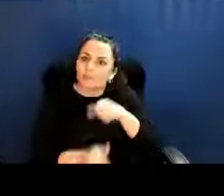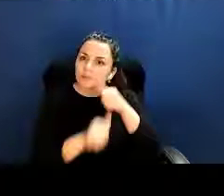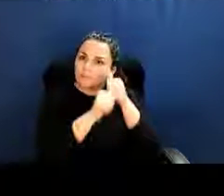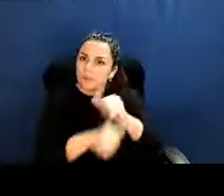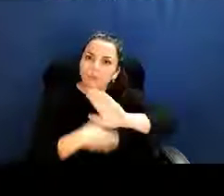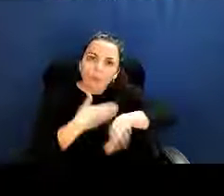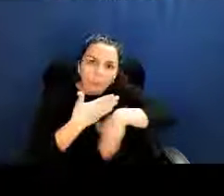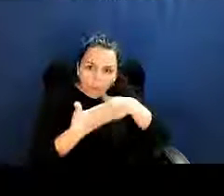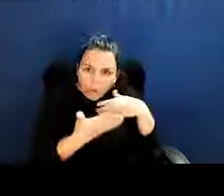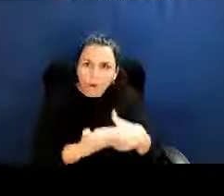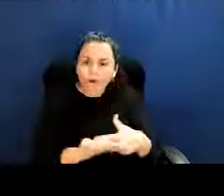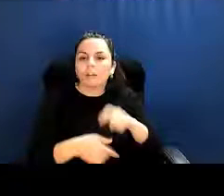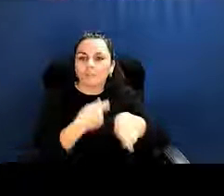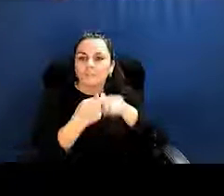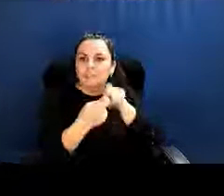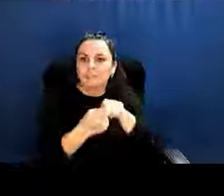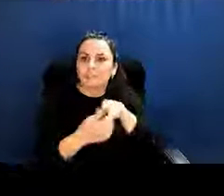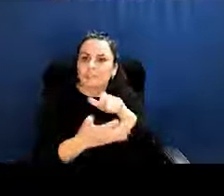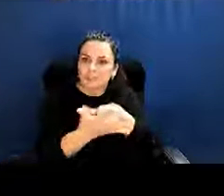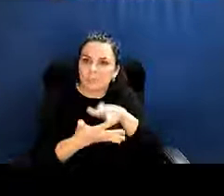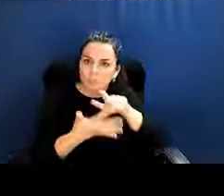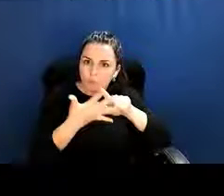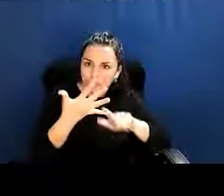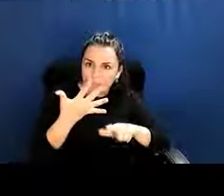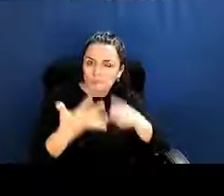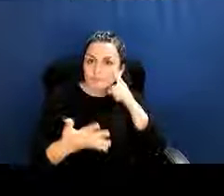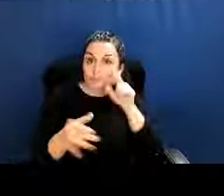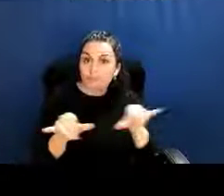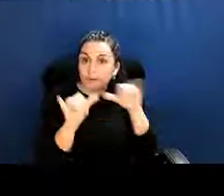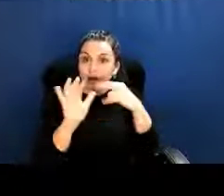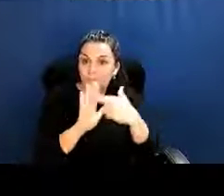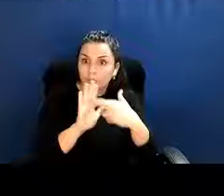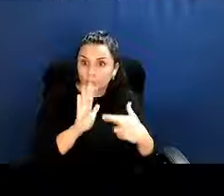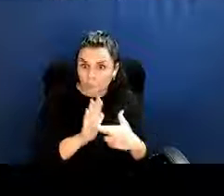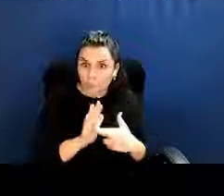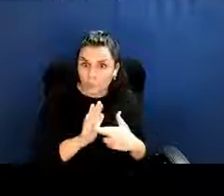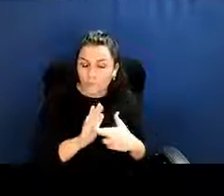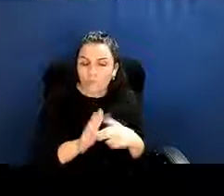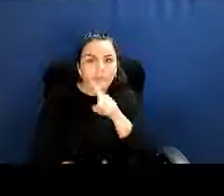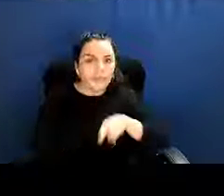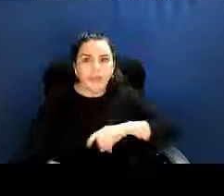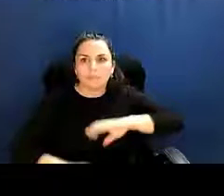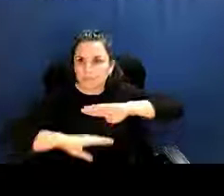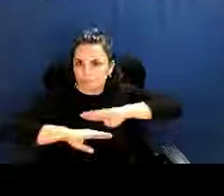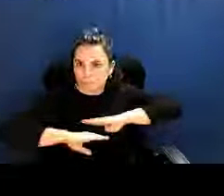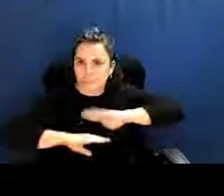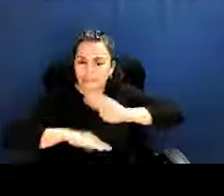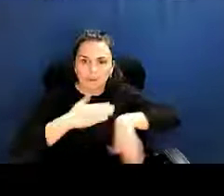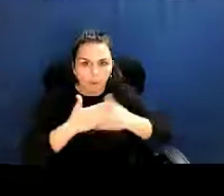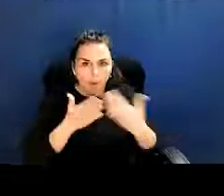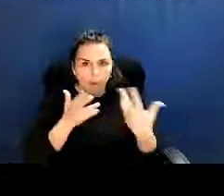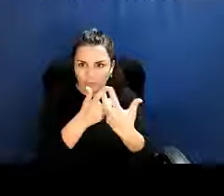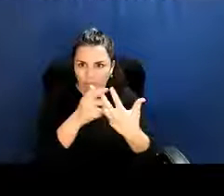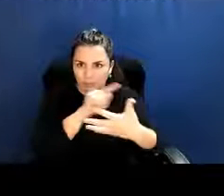that are described in the common rule for that particular exemption are met. All right, now I'm going to show you one.